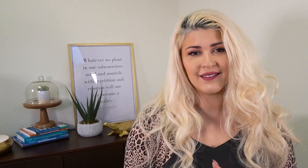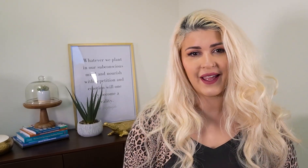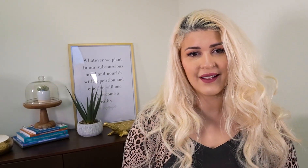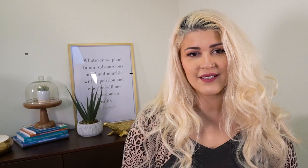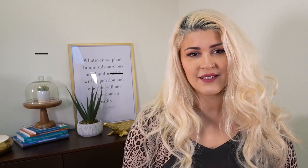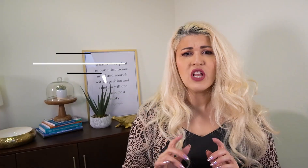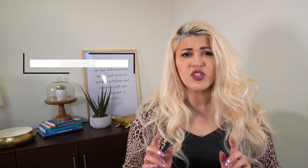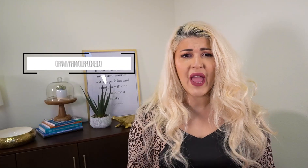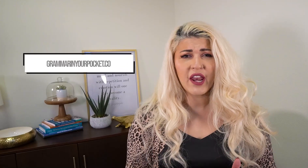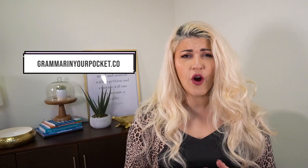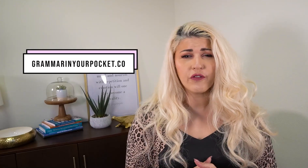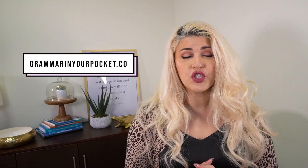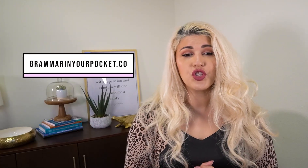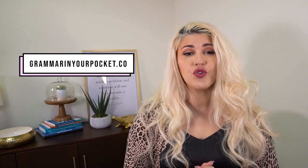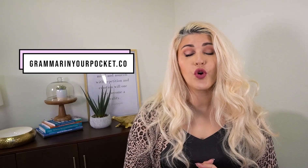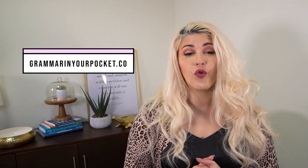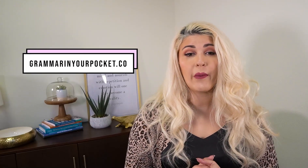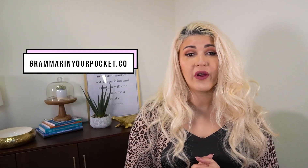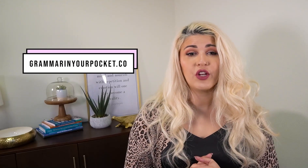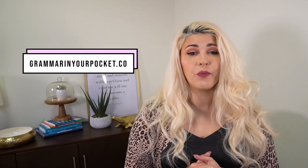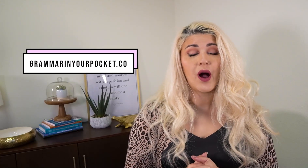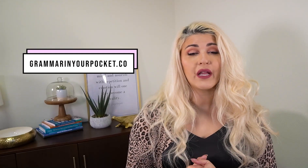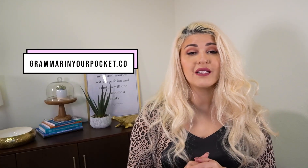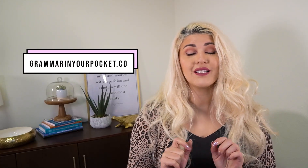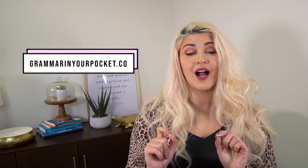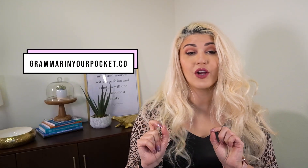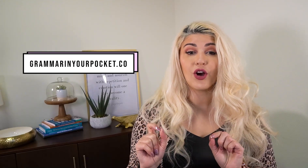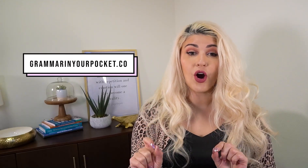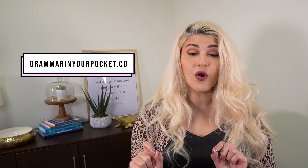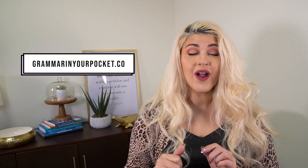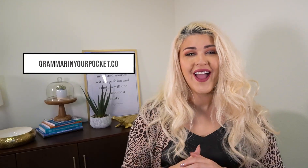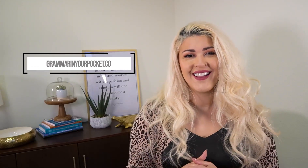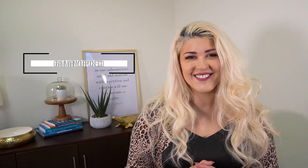So head over to grammarinyourpocket.com and sign up today.